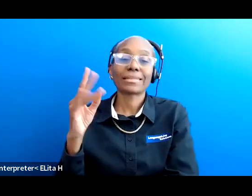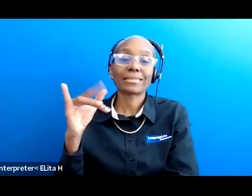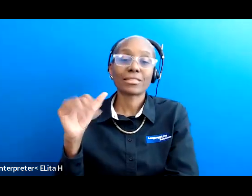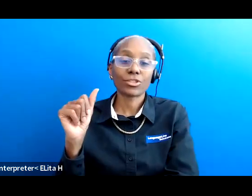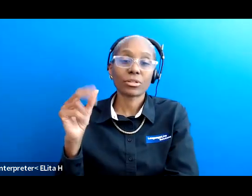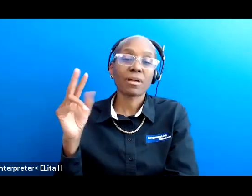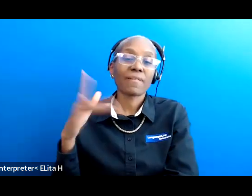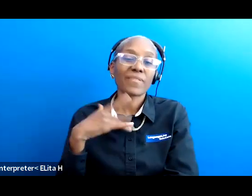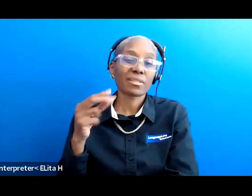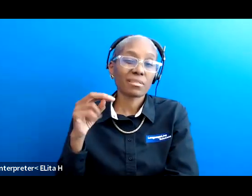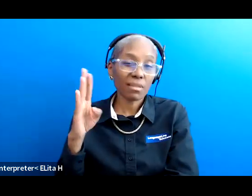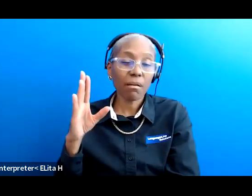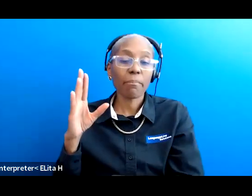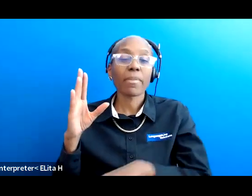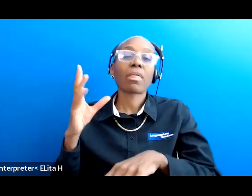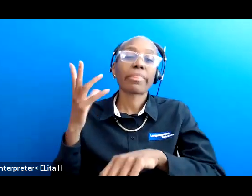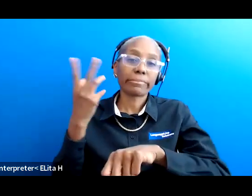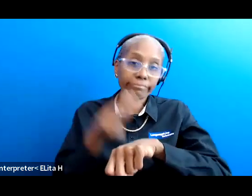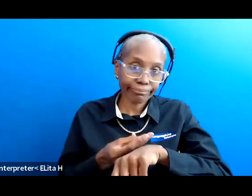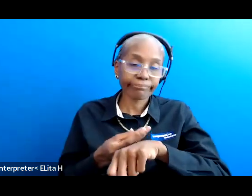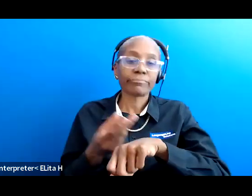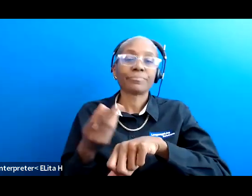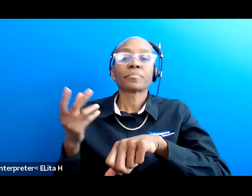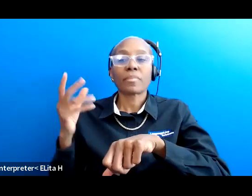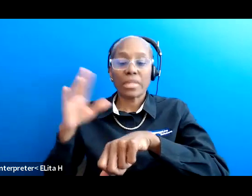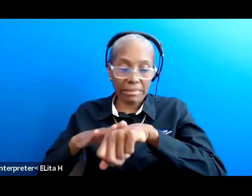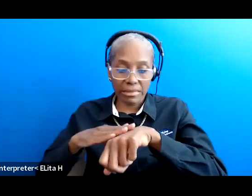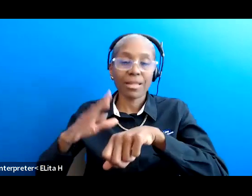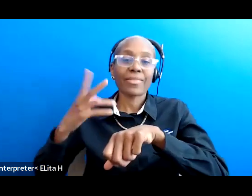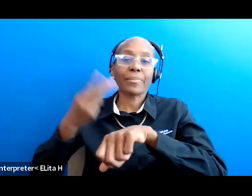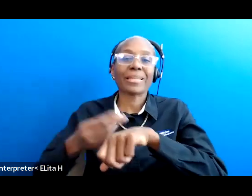So that can be an issue if you have a concern about pain with that.